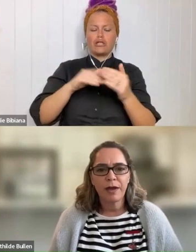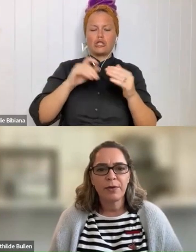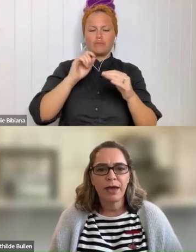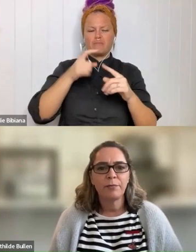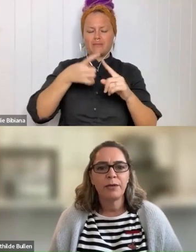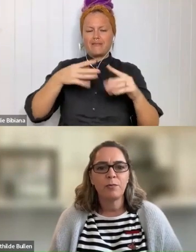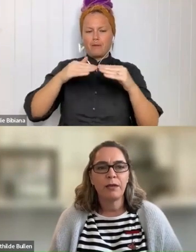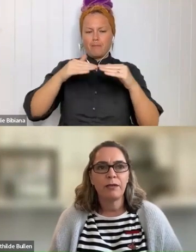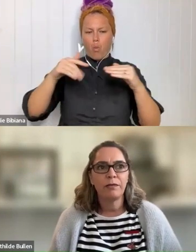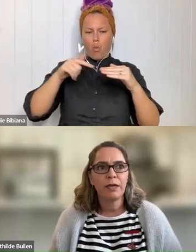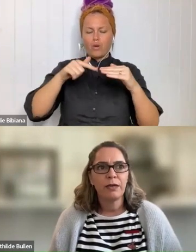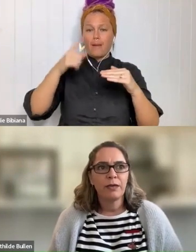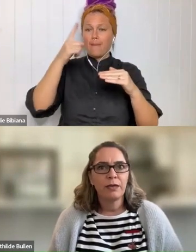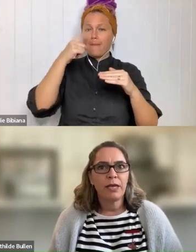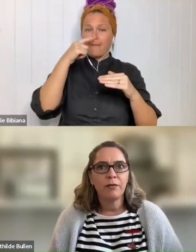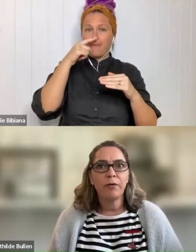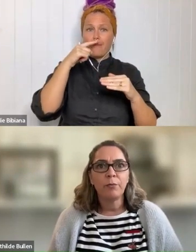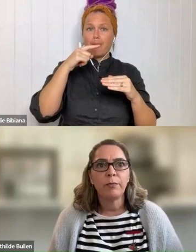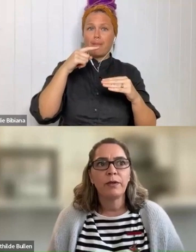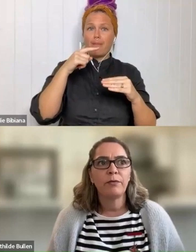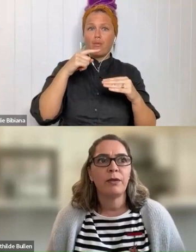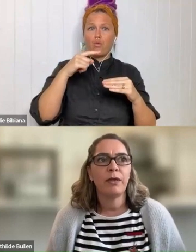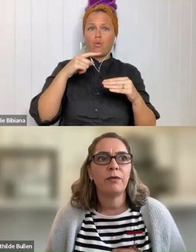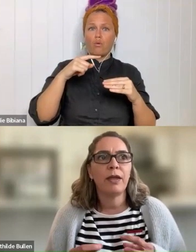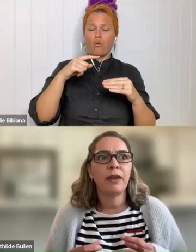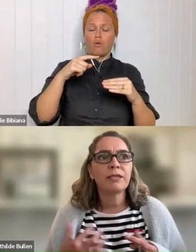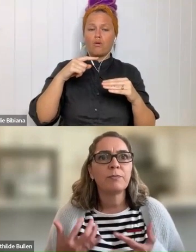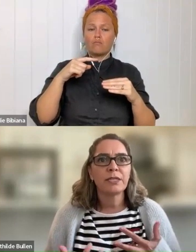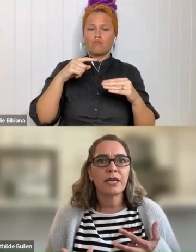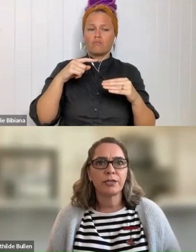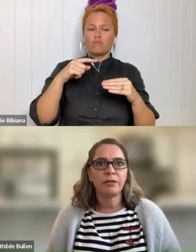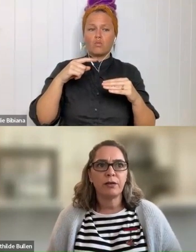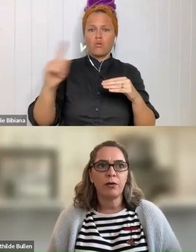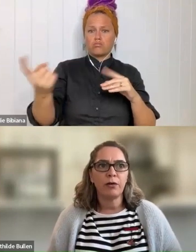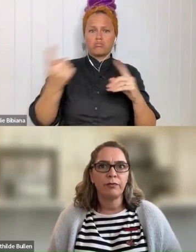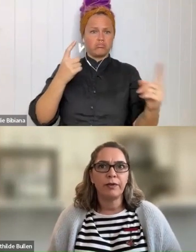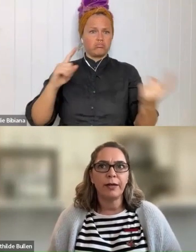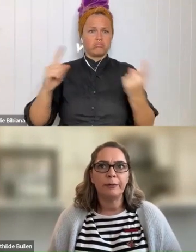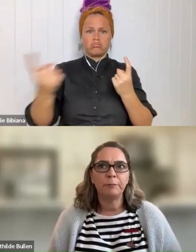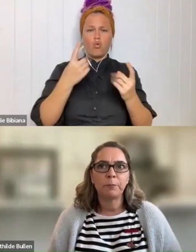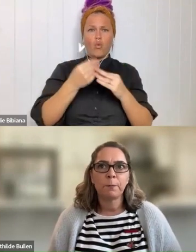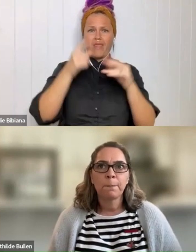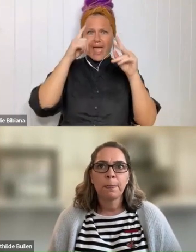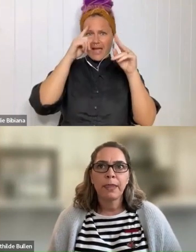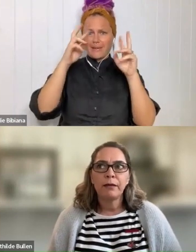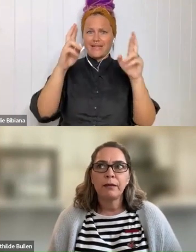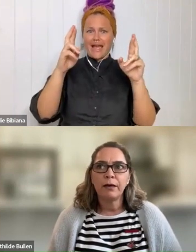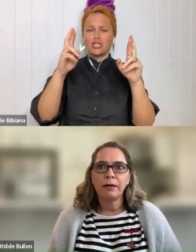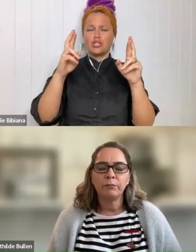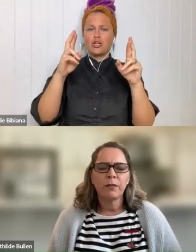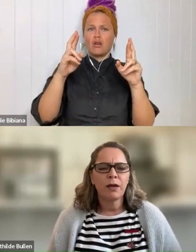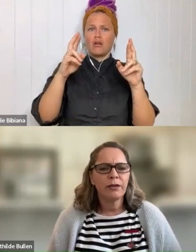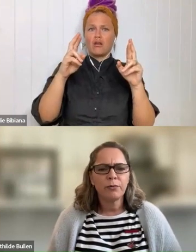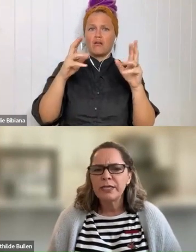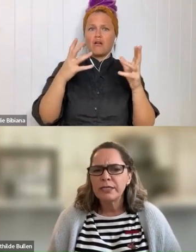coming at me with it from an expectation of I had all these